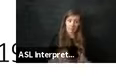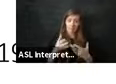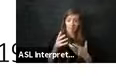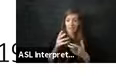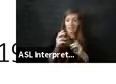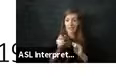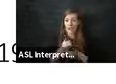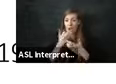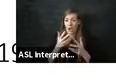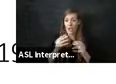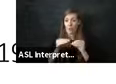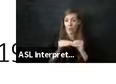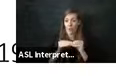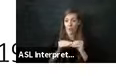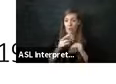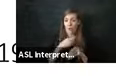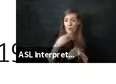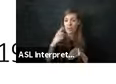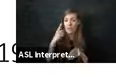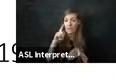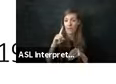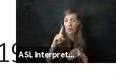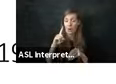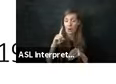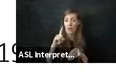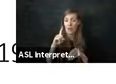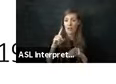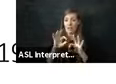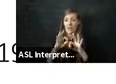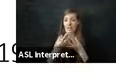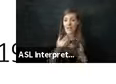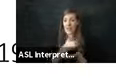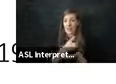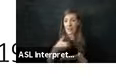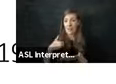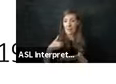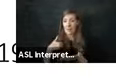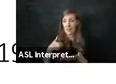and particularly if these household members are unvaccinated.